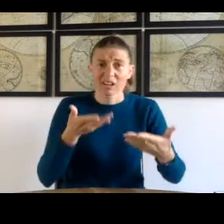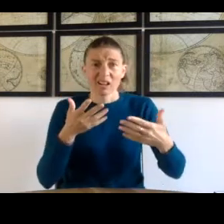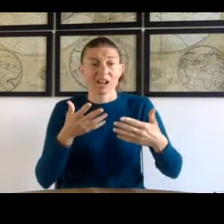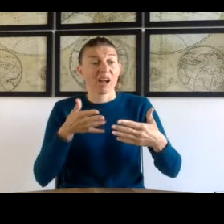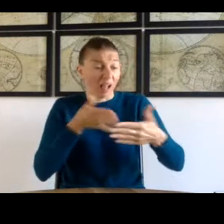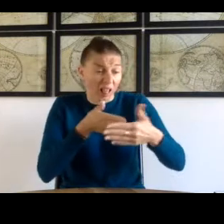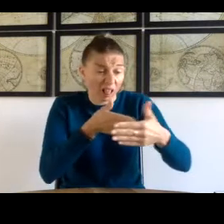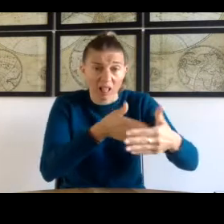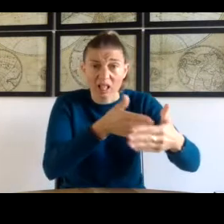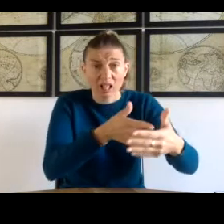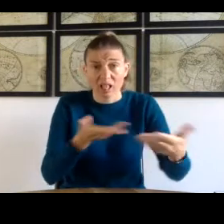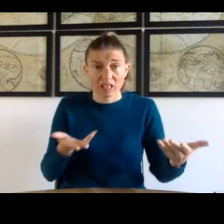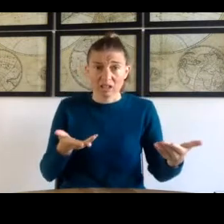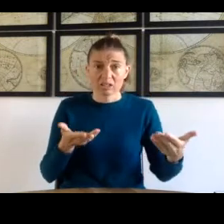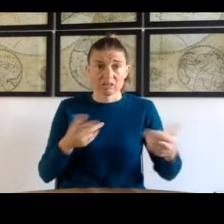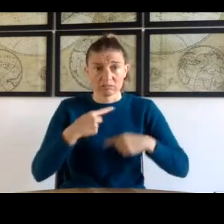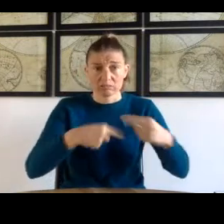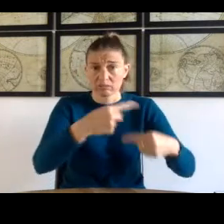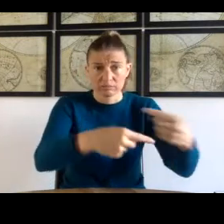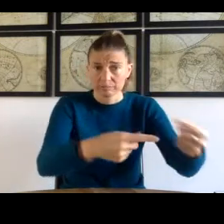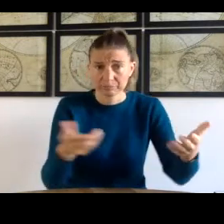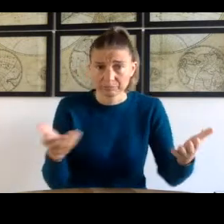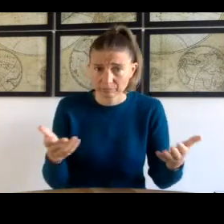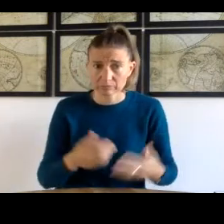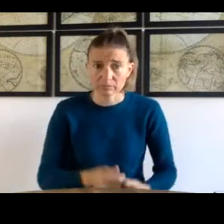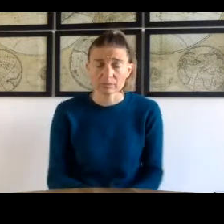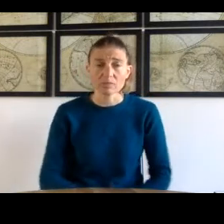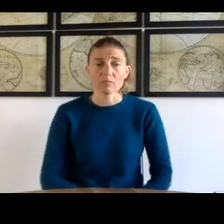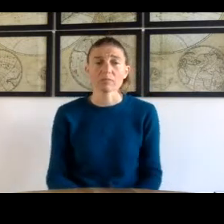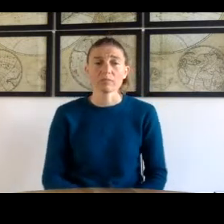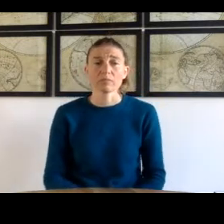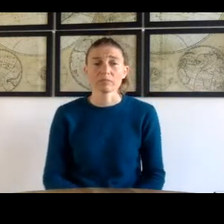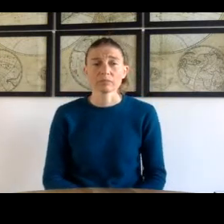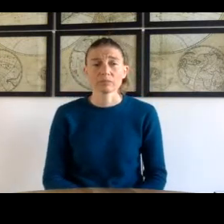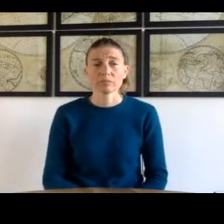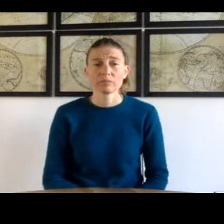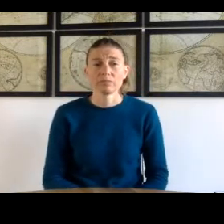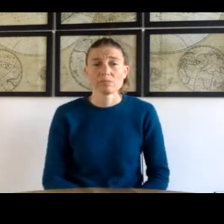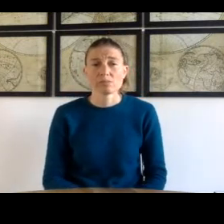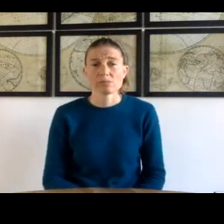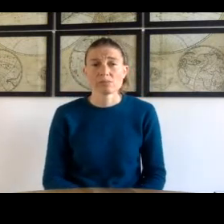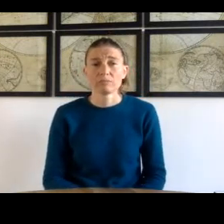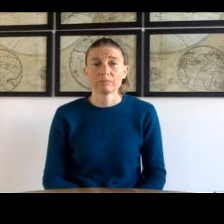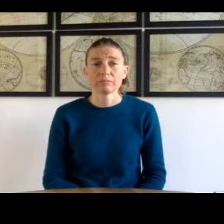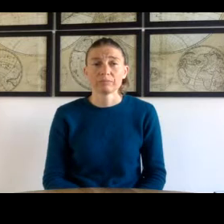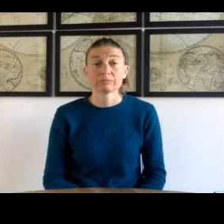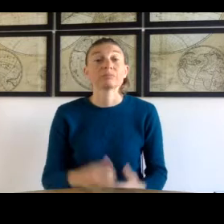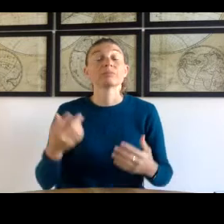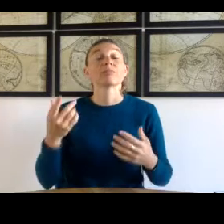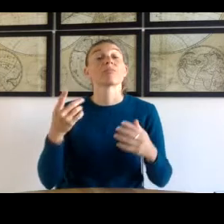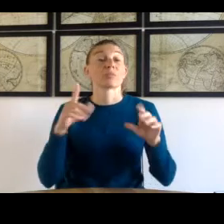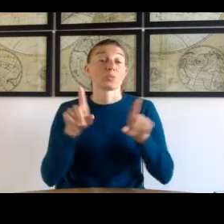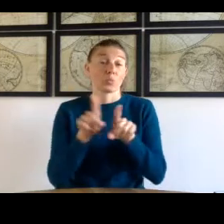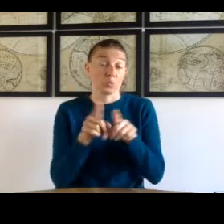We also know in terms of information that 15% of the world are estimated